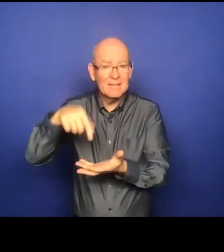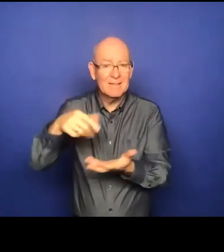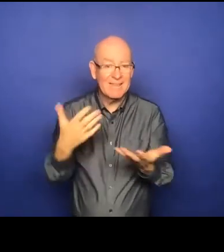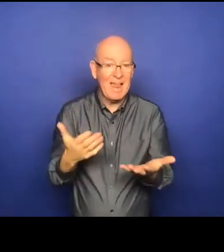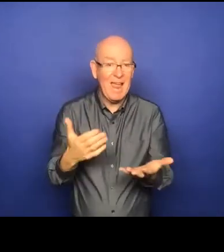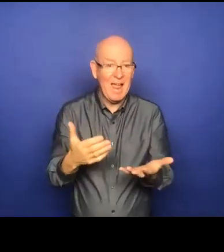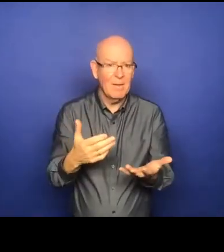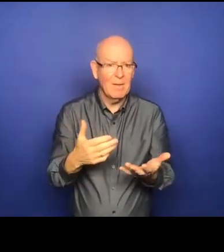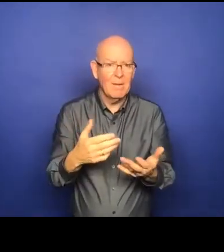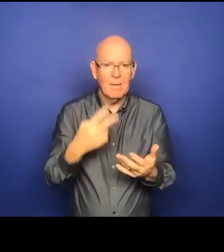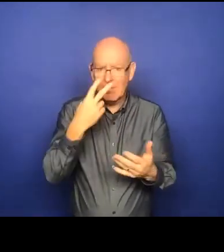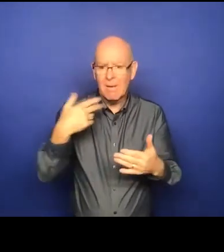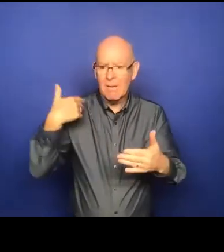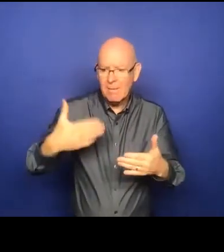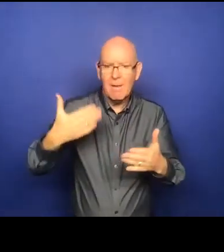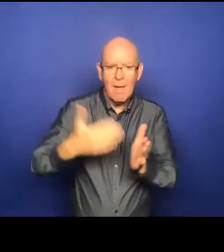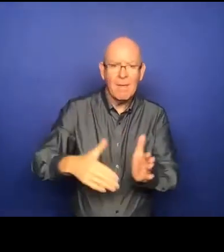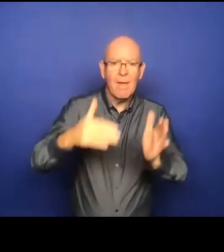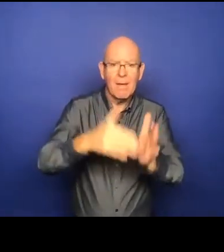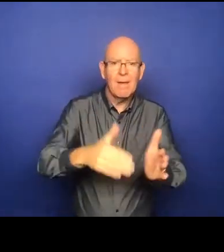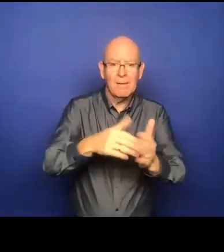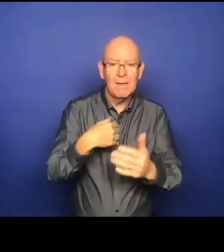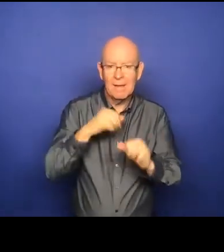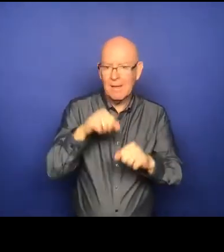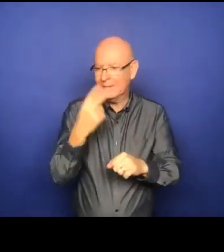the effectiveness and inclusion of programmes and policies